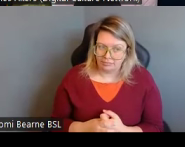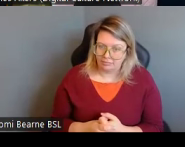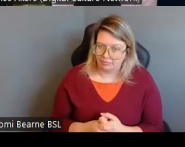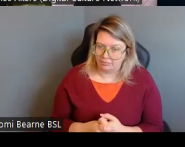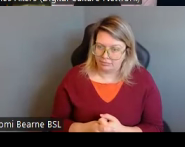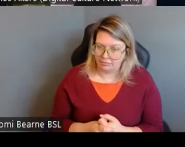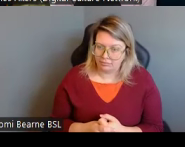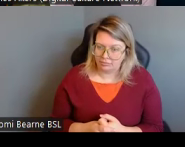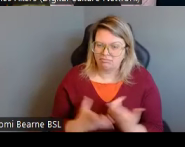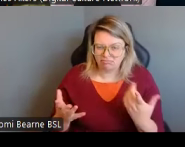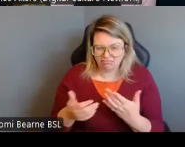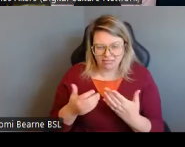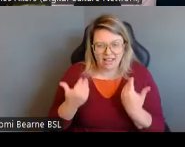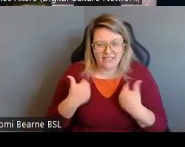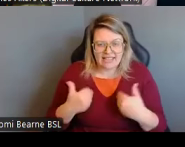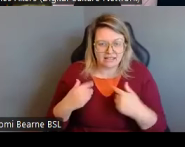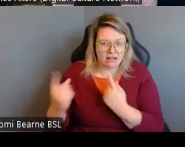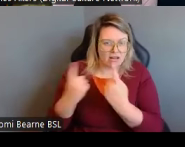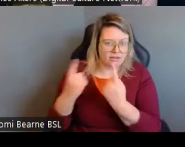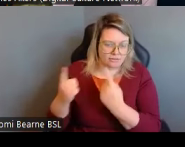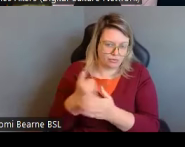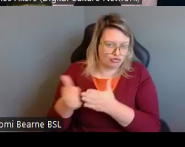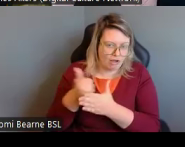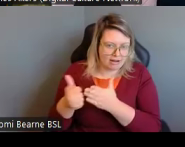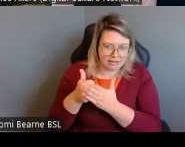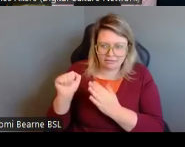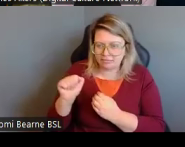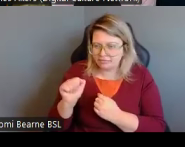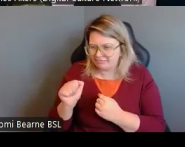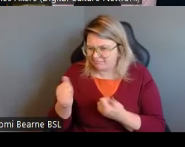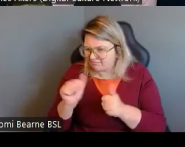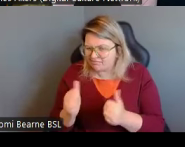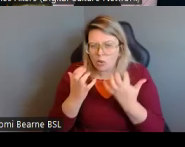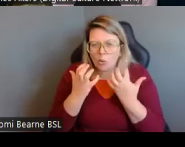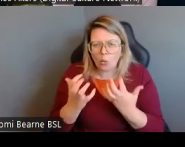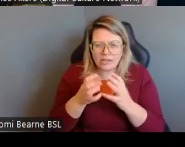"Visitor trends," yes. A lot of audience engagement numbers that we're seeing in here.